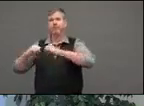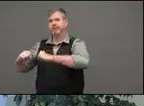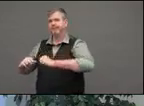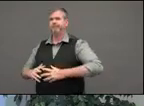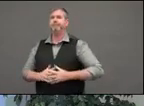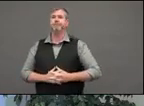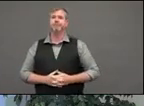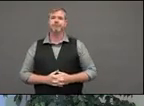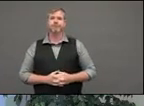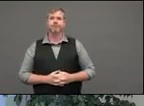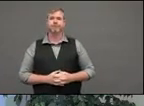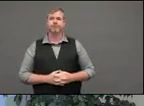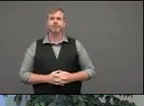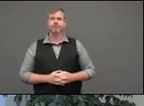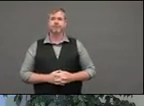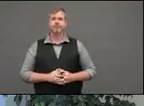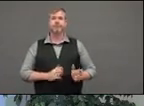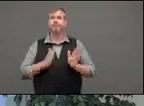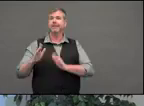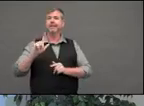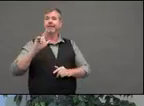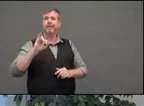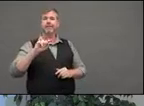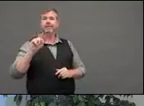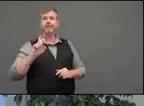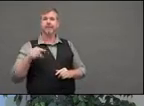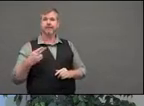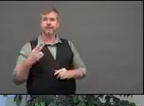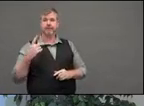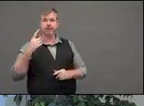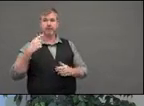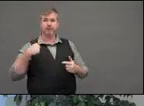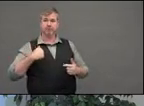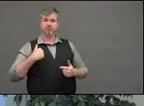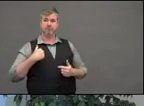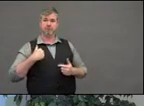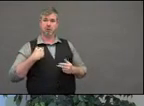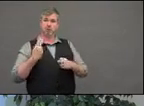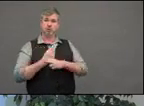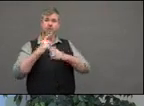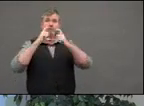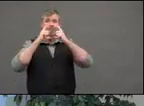Um so for me um wearing masks sometimes it does get um uncomfortable